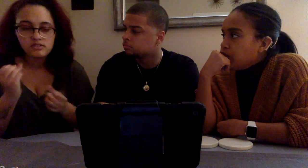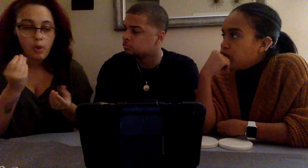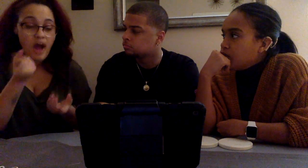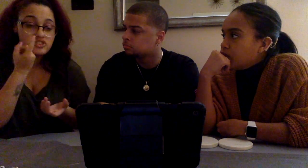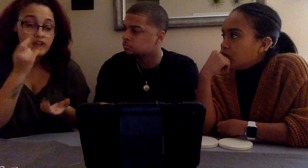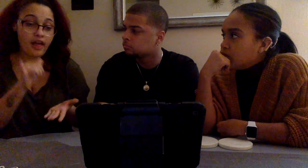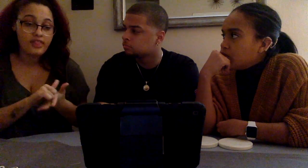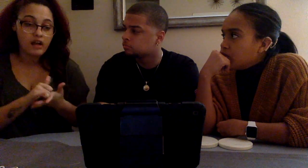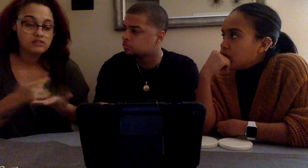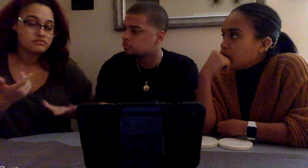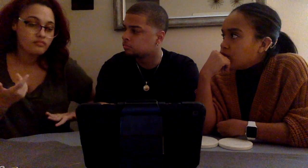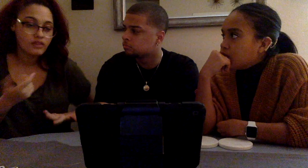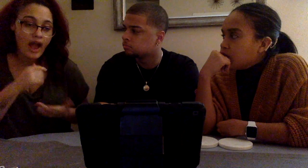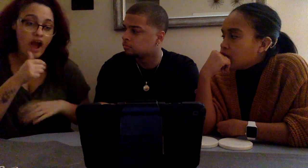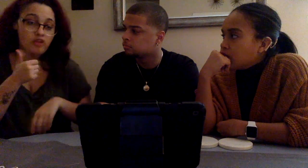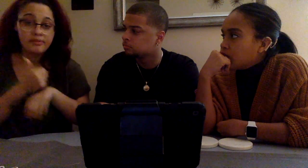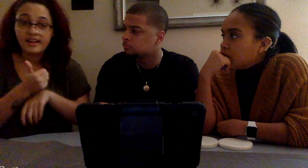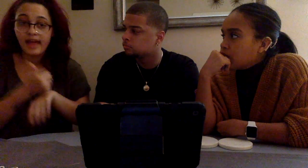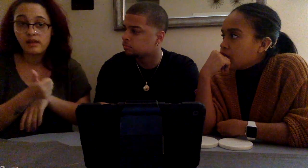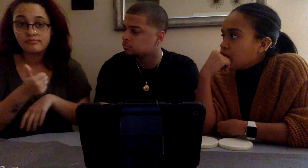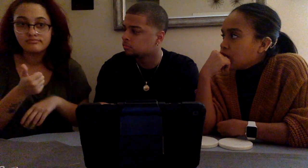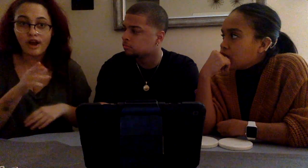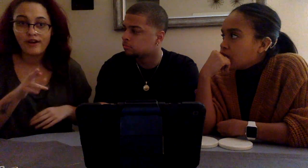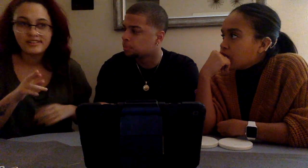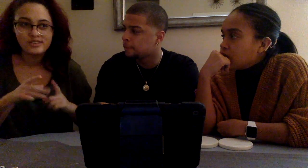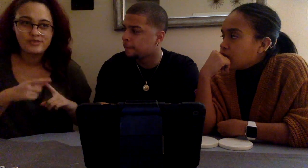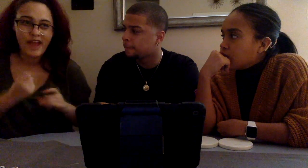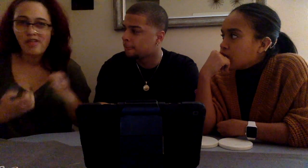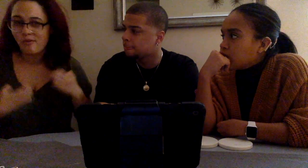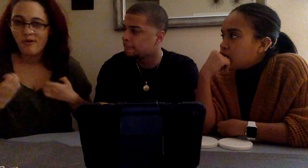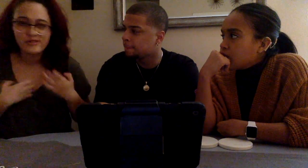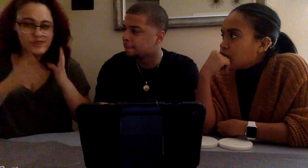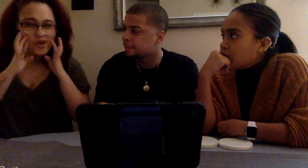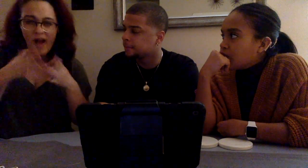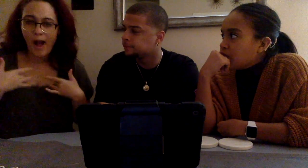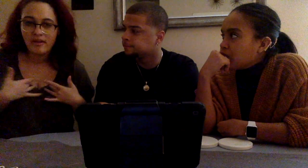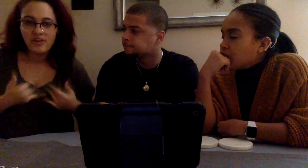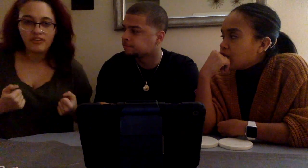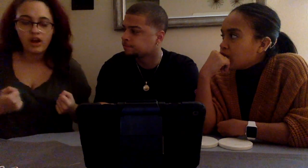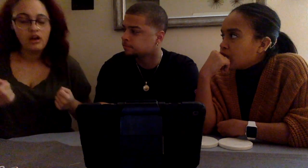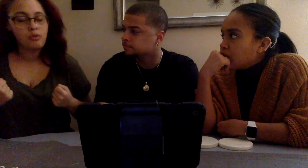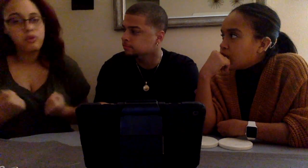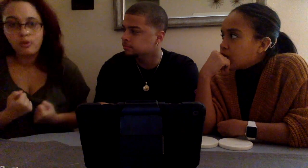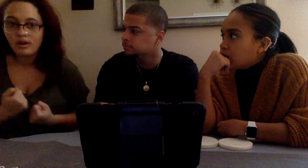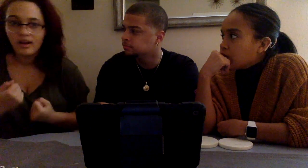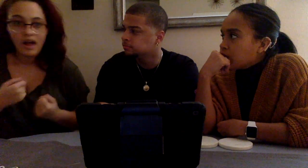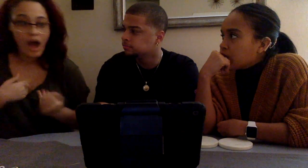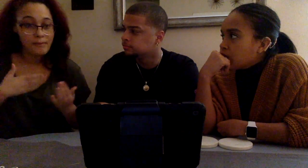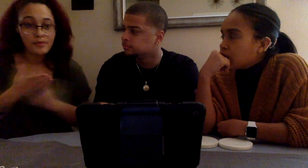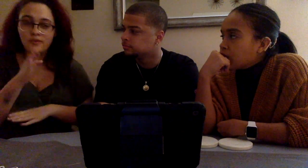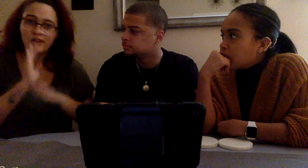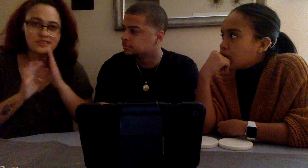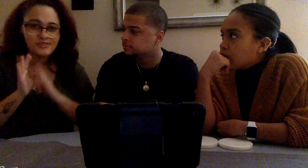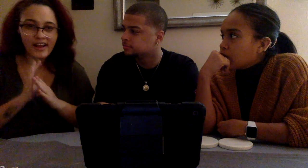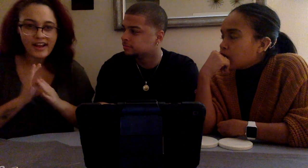I understand that. I don't blame her to get emotional. It has been frustrating, I'm sure.